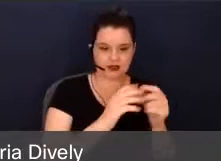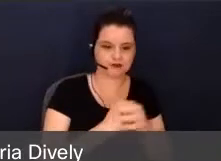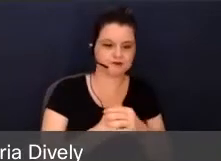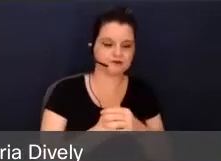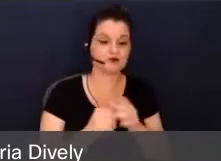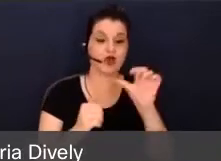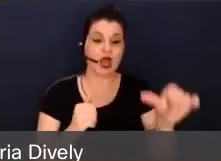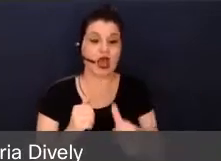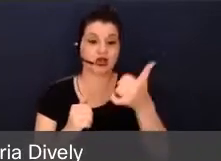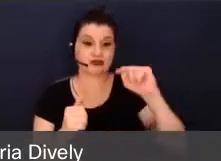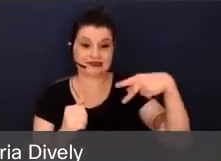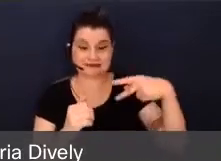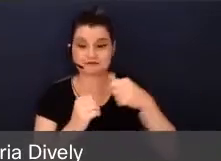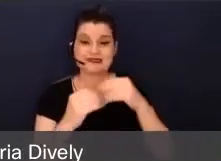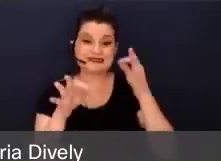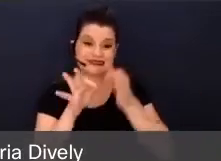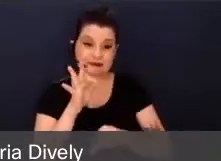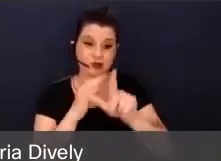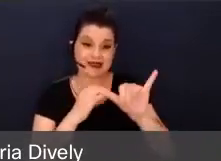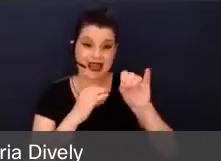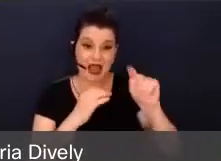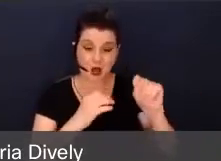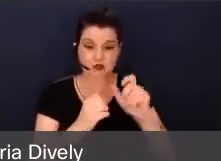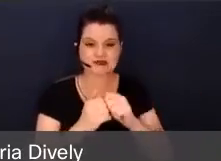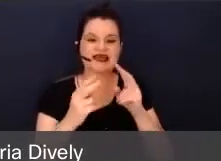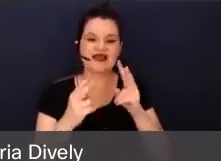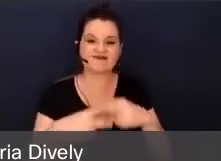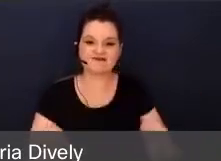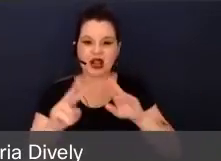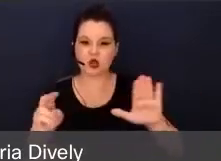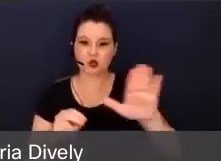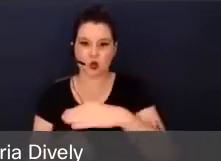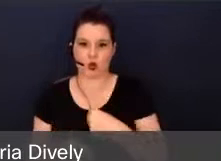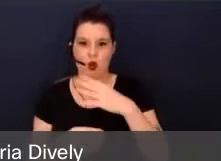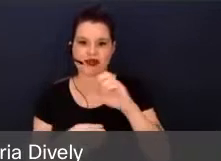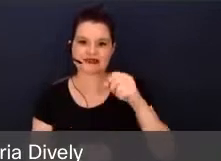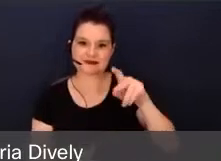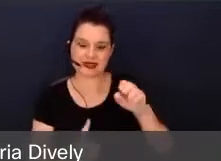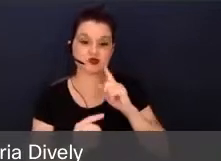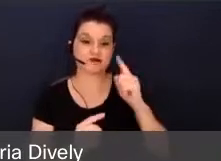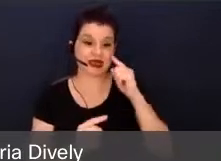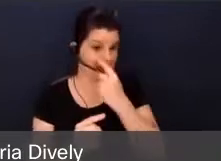Um, another tip with simple layouts is to value your white space because it gives your eyes the chance to